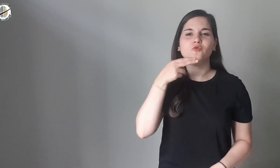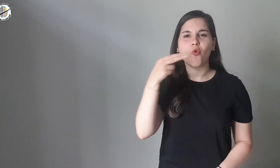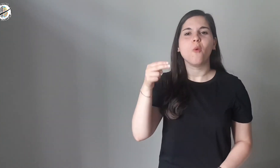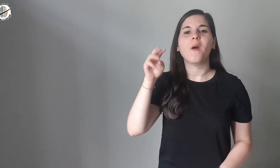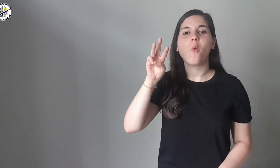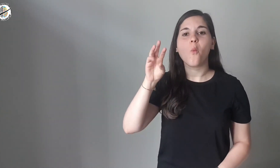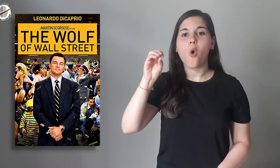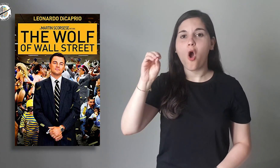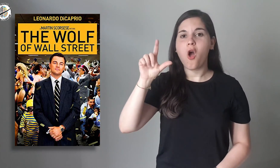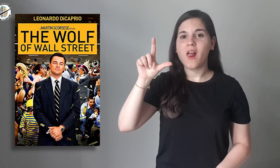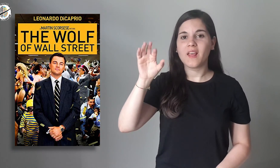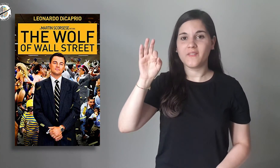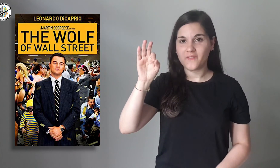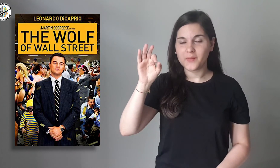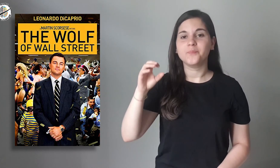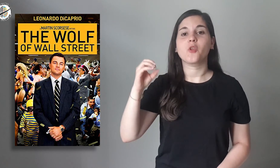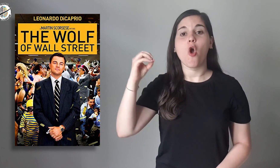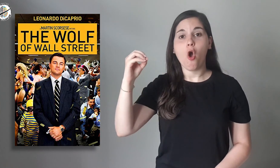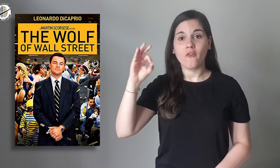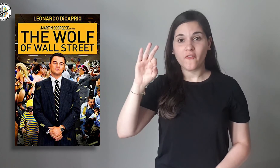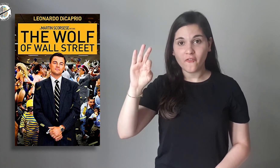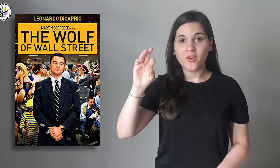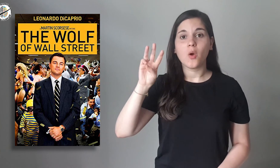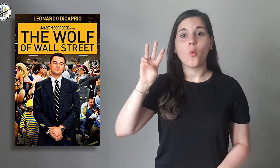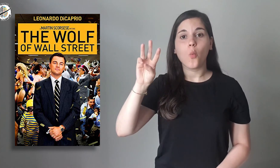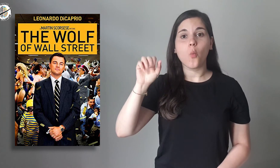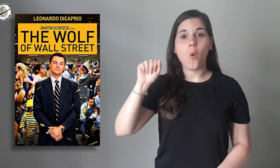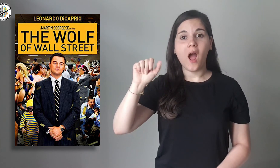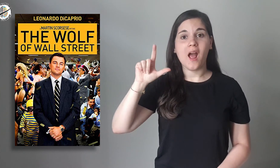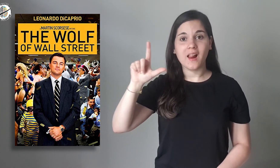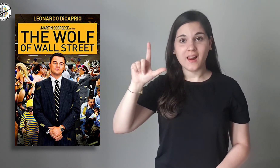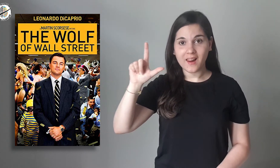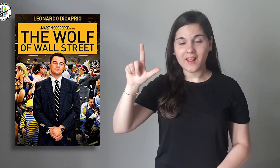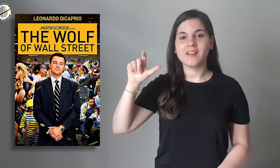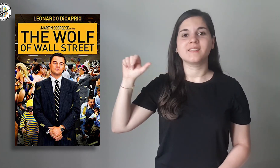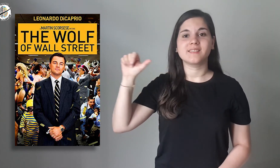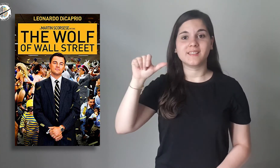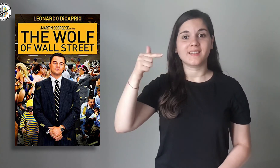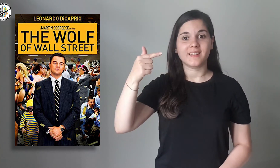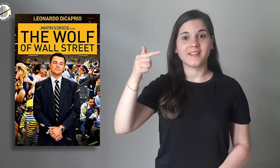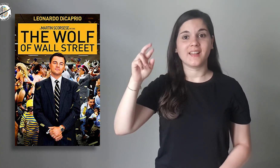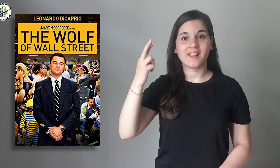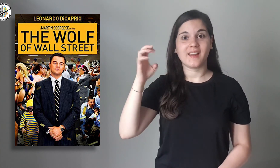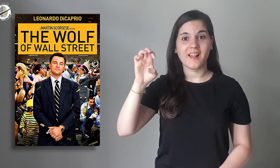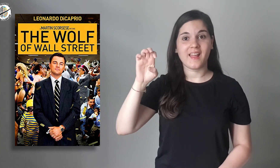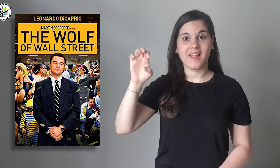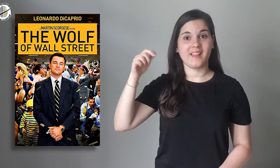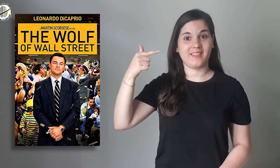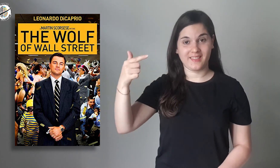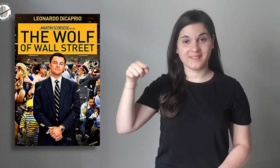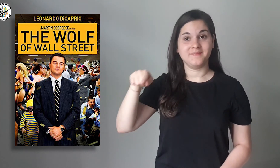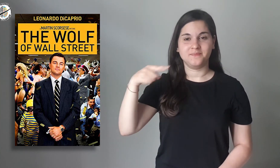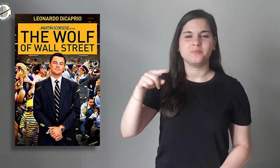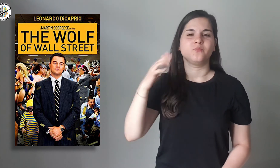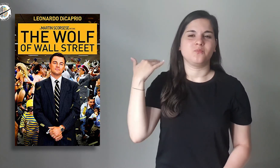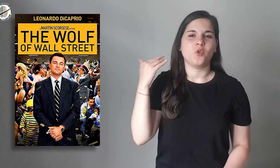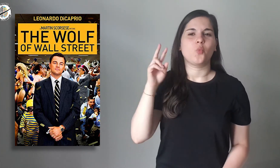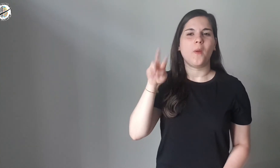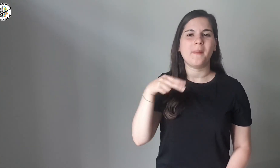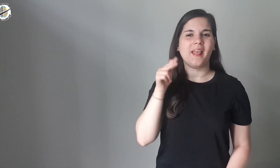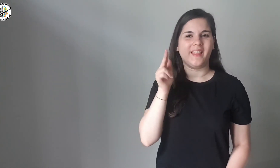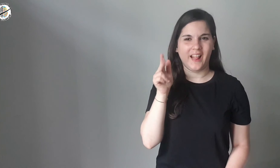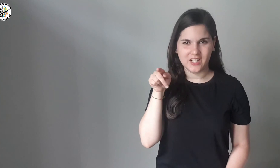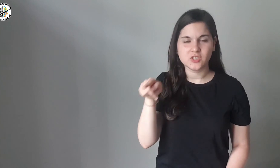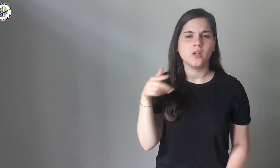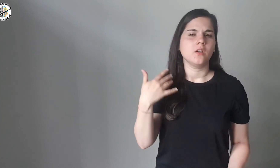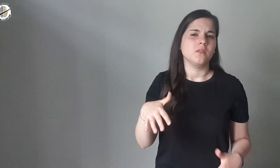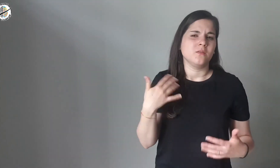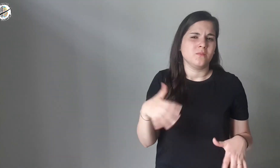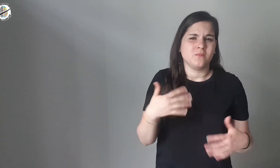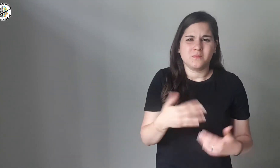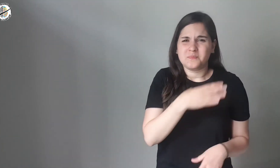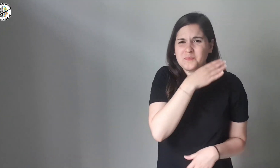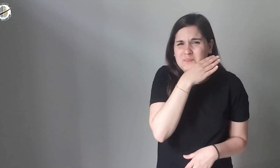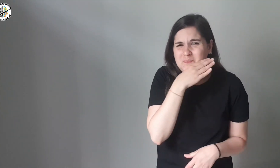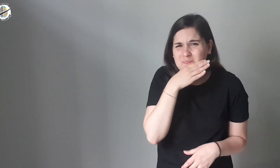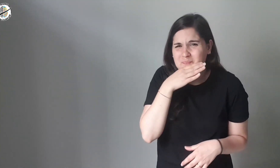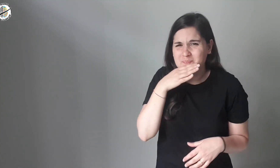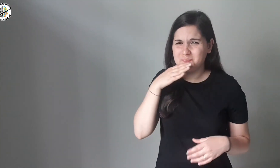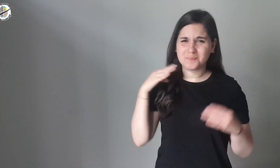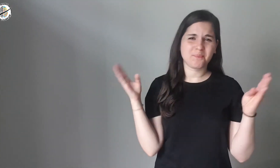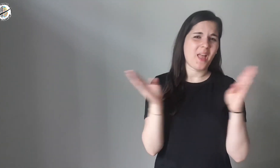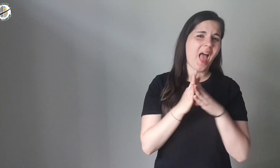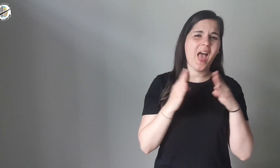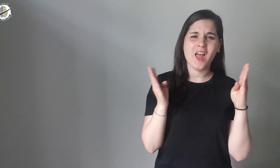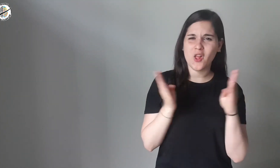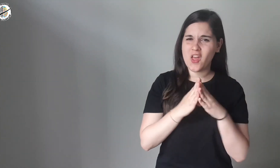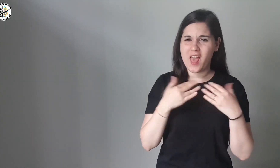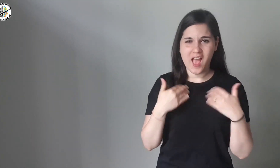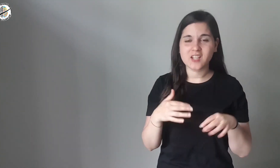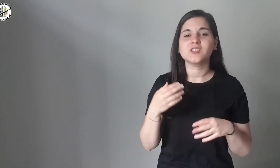called Wolf of Wall Street from 2013 that is full of swear words.